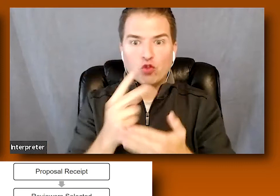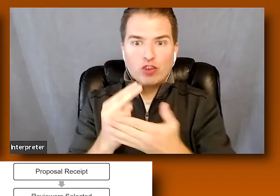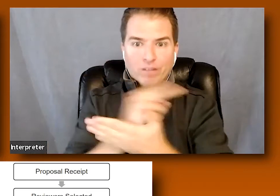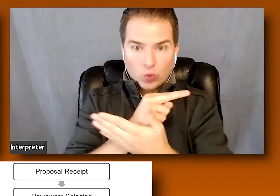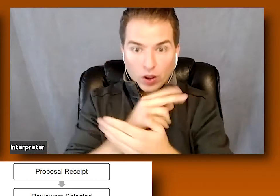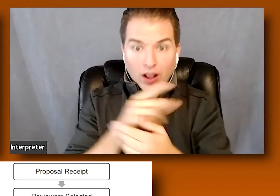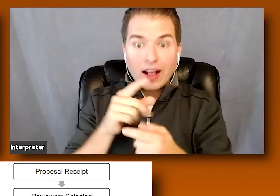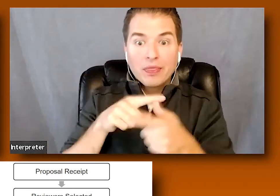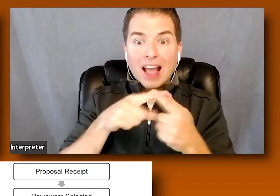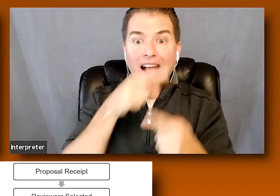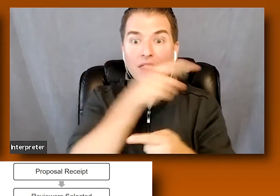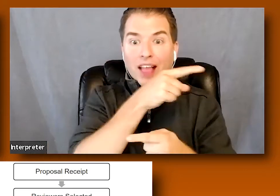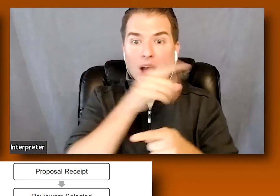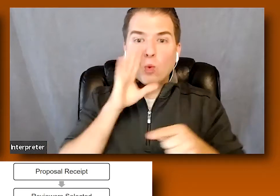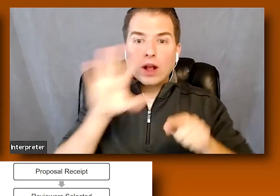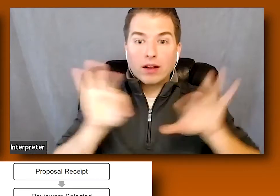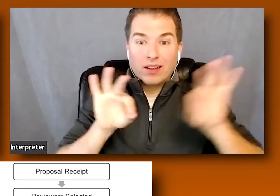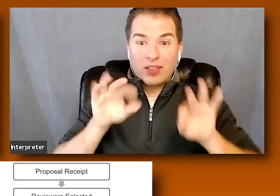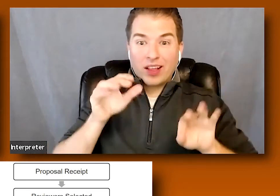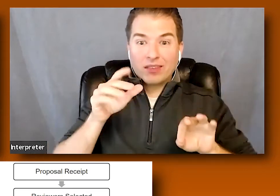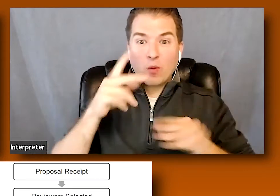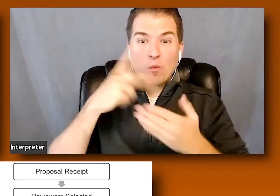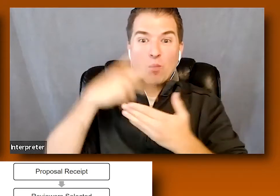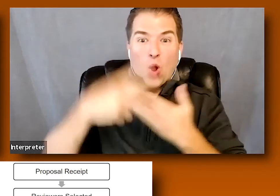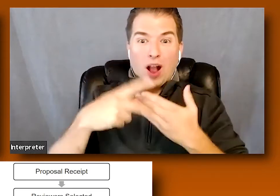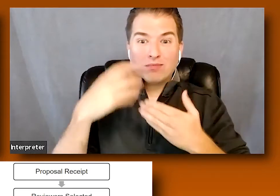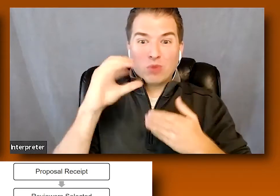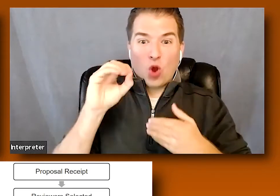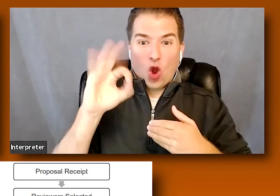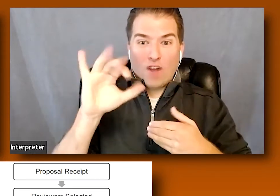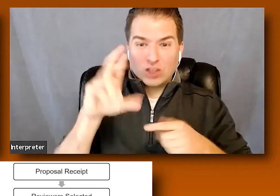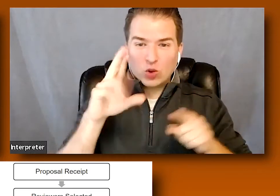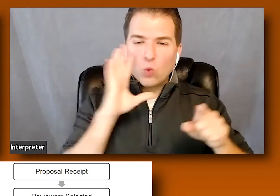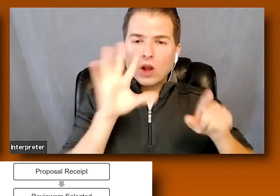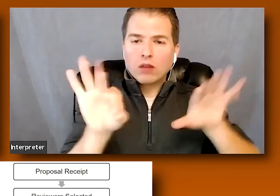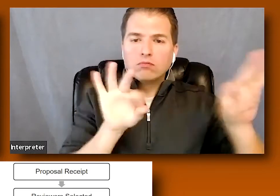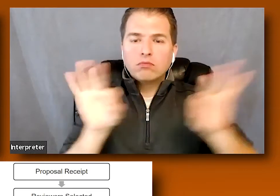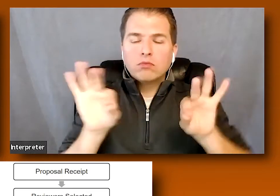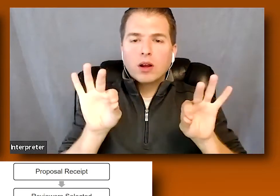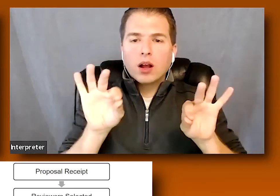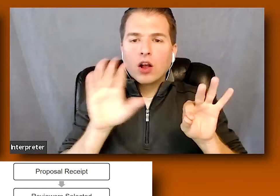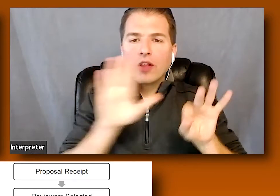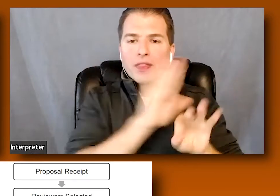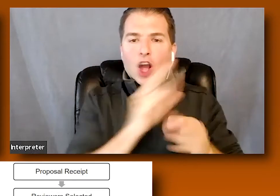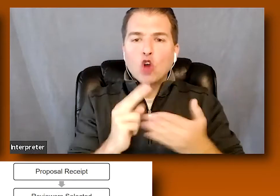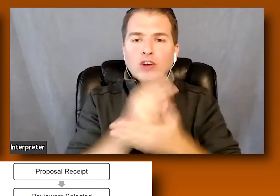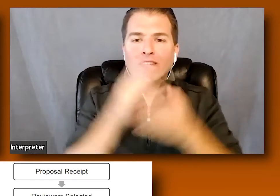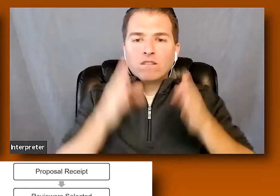The reviewers are selected by the P.O. based on specific or broad knowledge of the field.